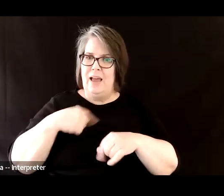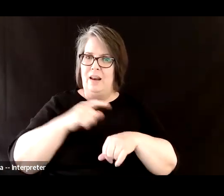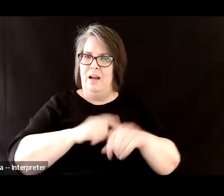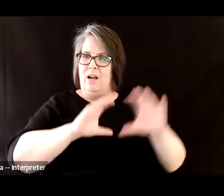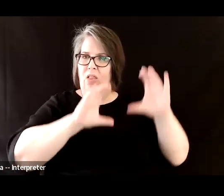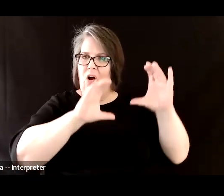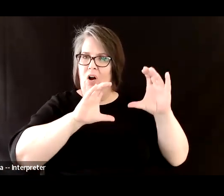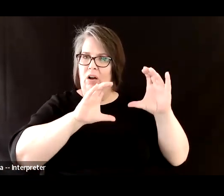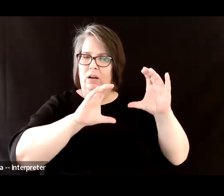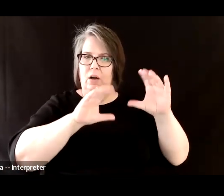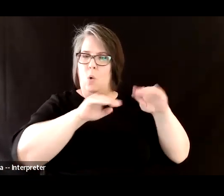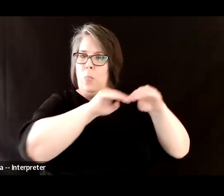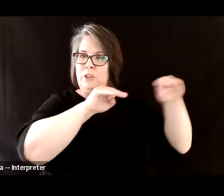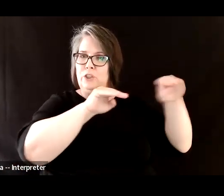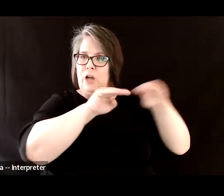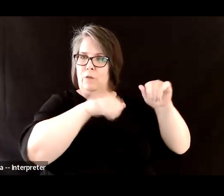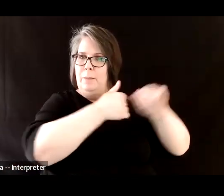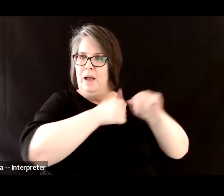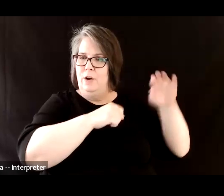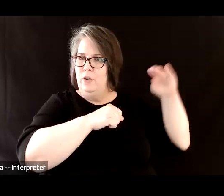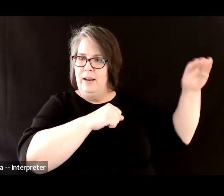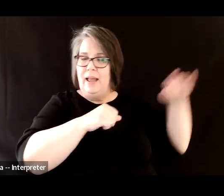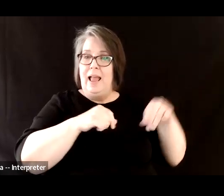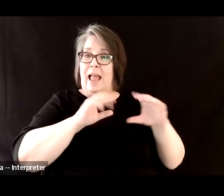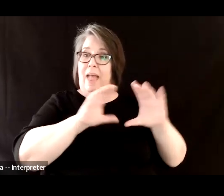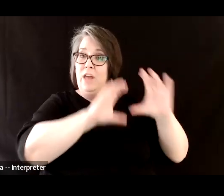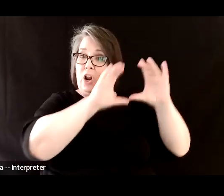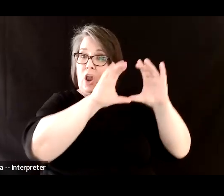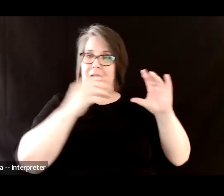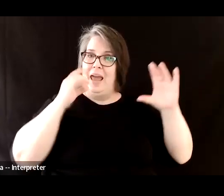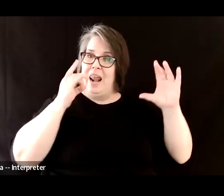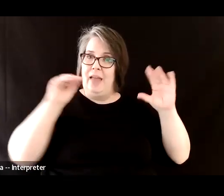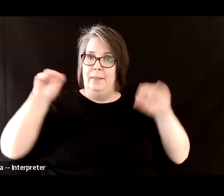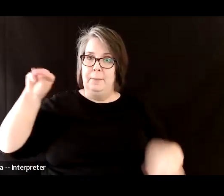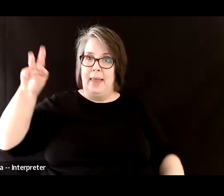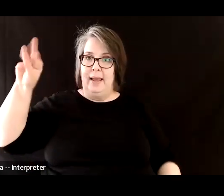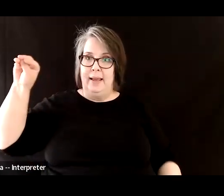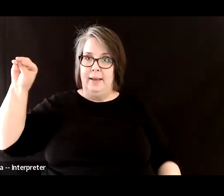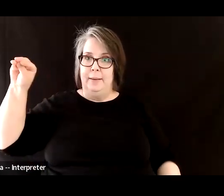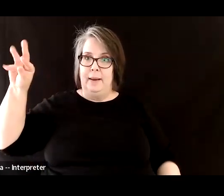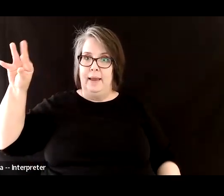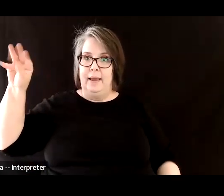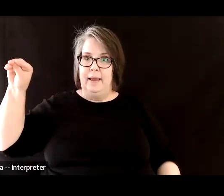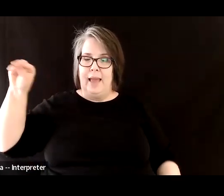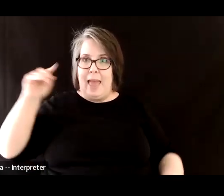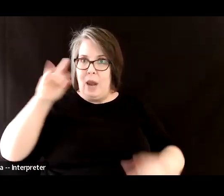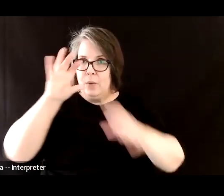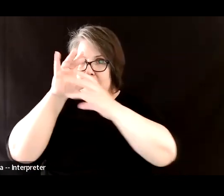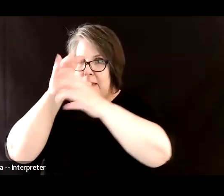a shelf right here behind her. And the clock had this blinking light on it and it was like mesmerizing to me because it had